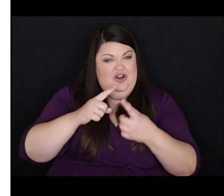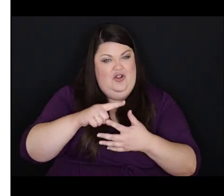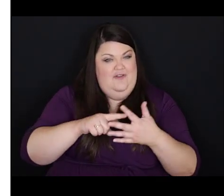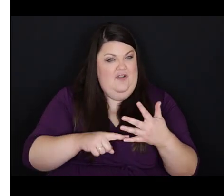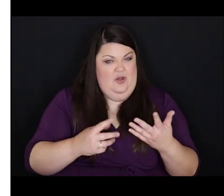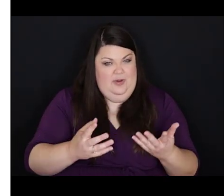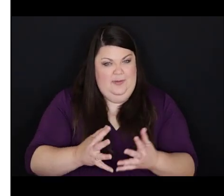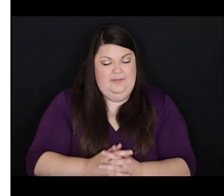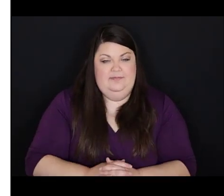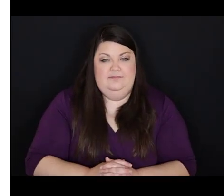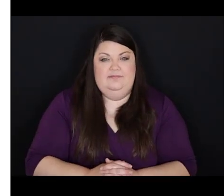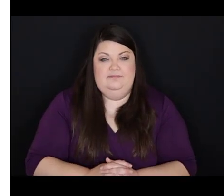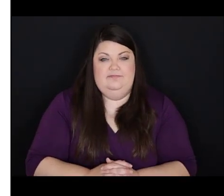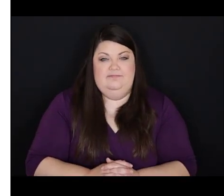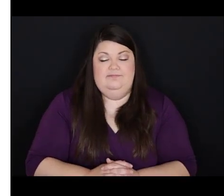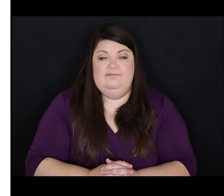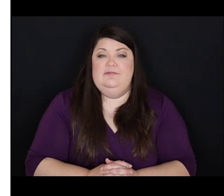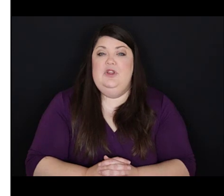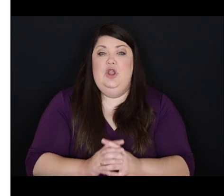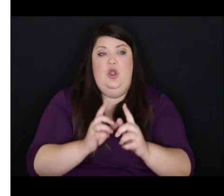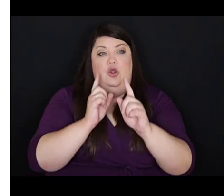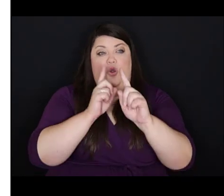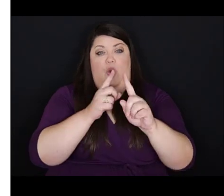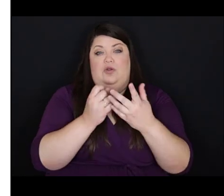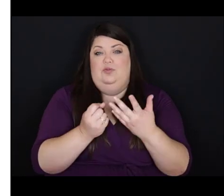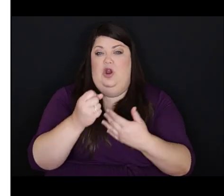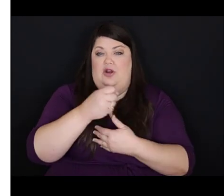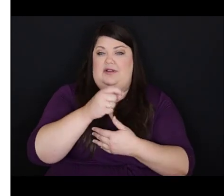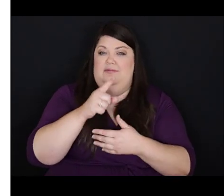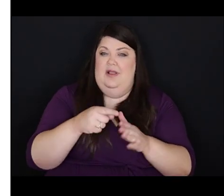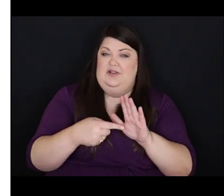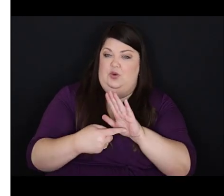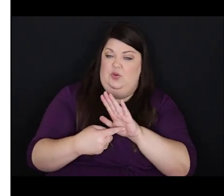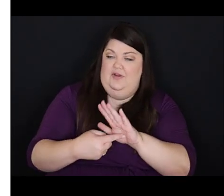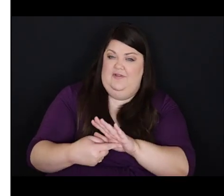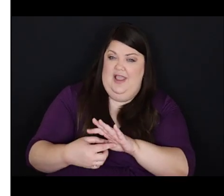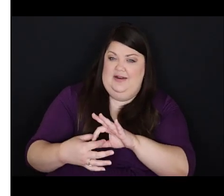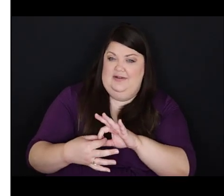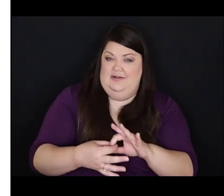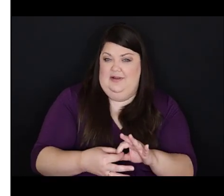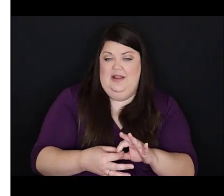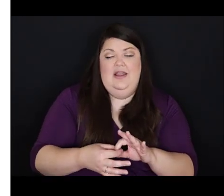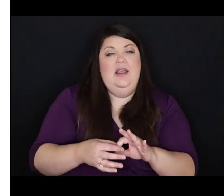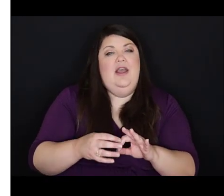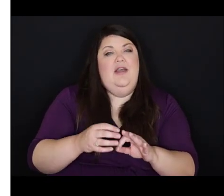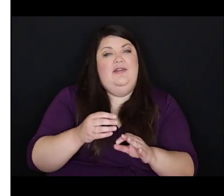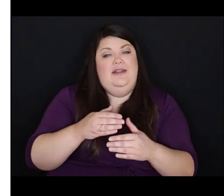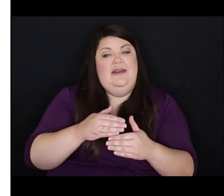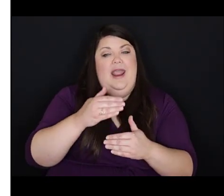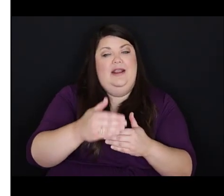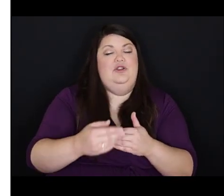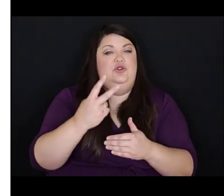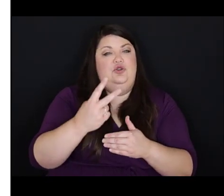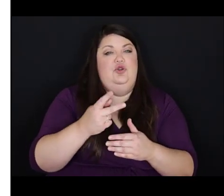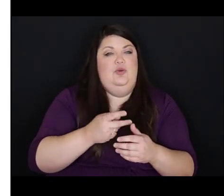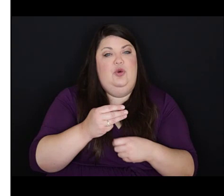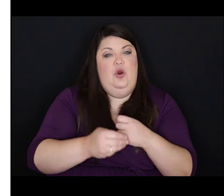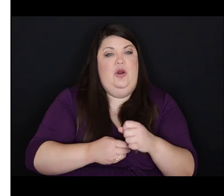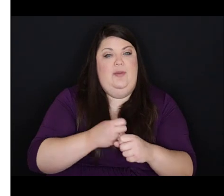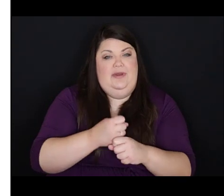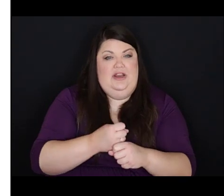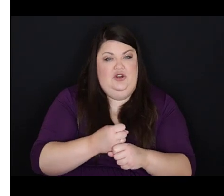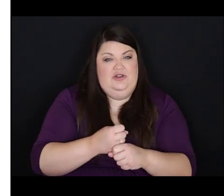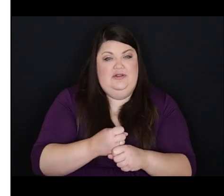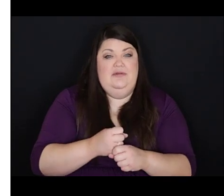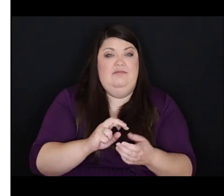The goals and priorities must reflect the next two program years, which would be program years 2024